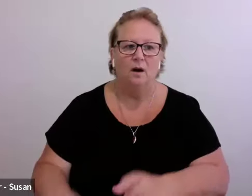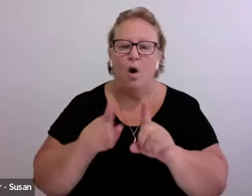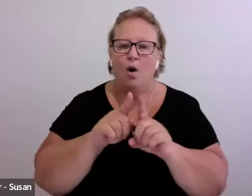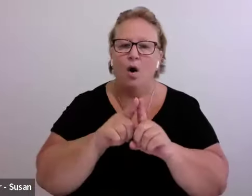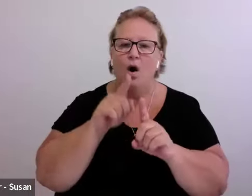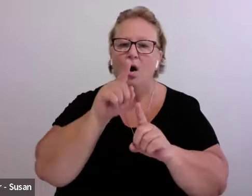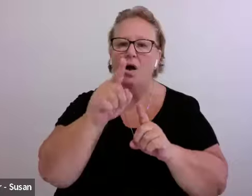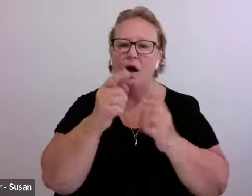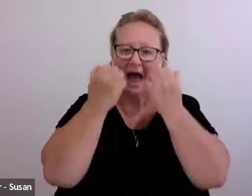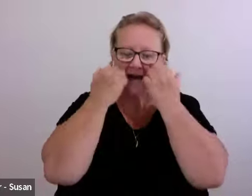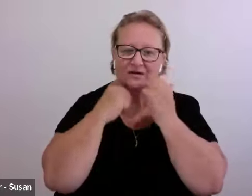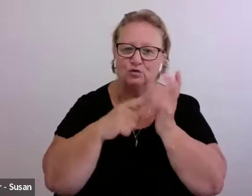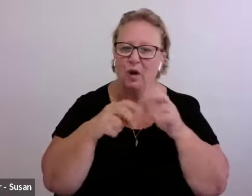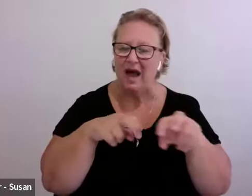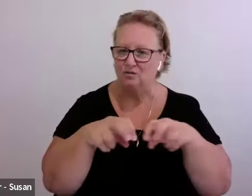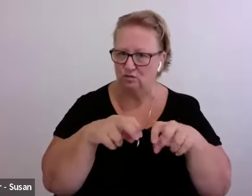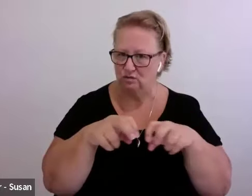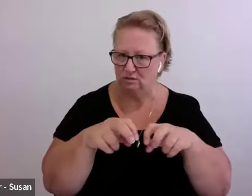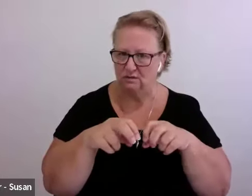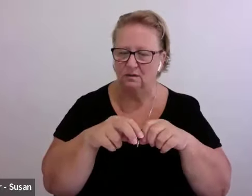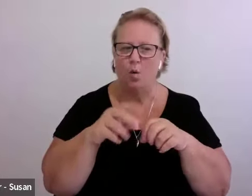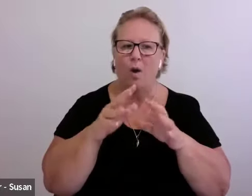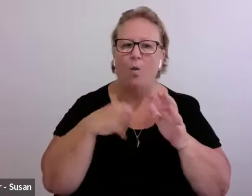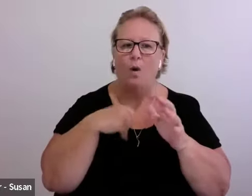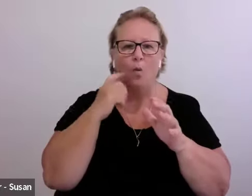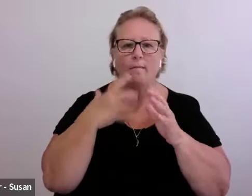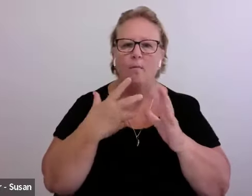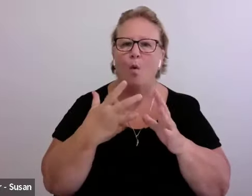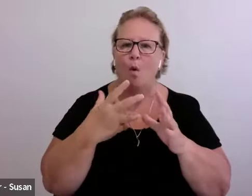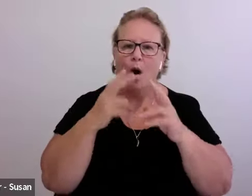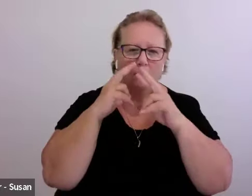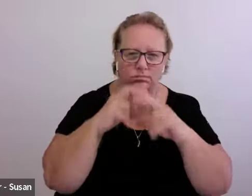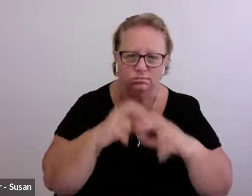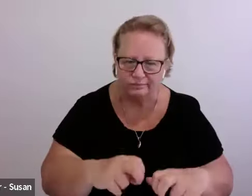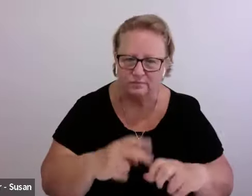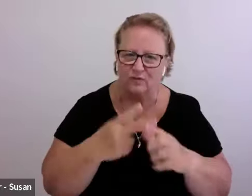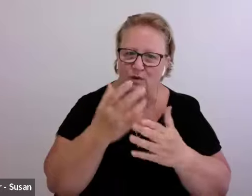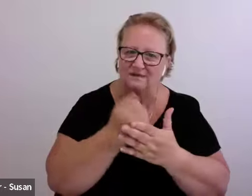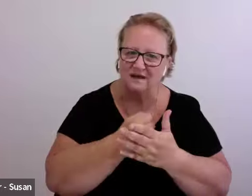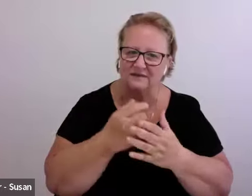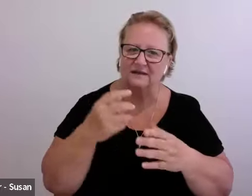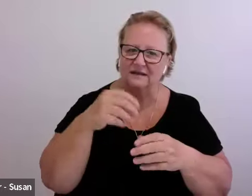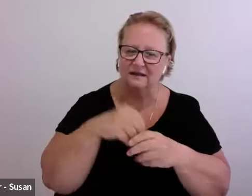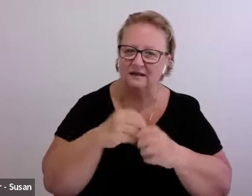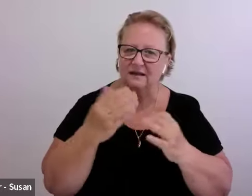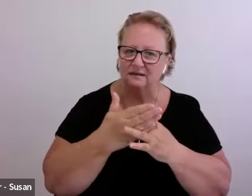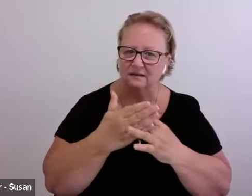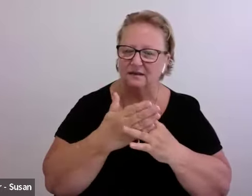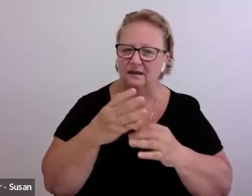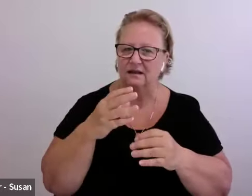funding round, and register for sessions. We also encourage you to attend our evidence to action sessions